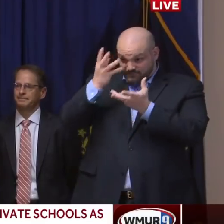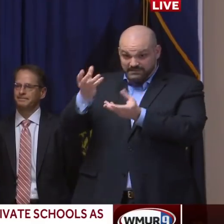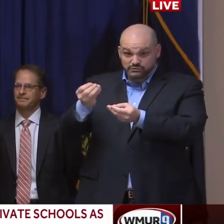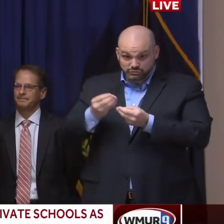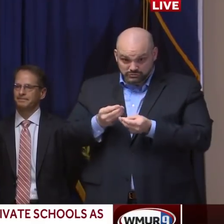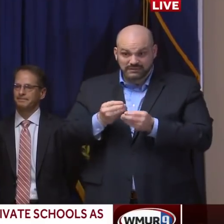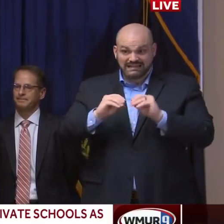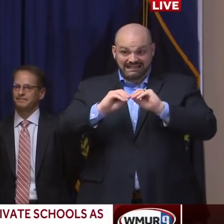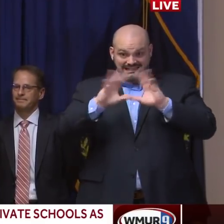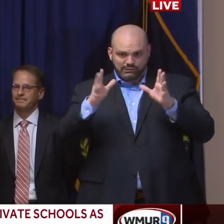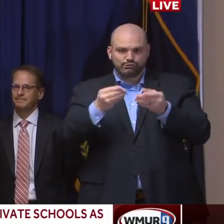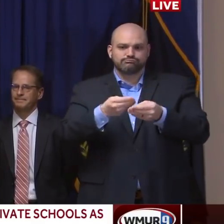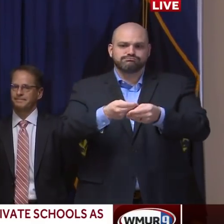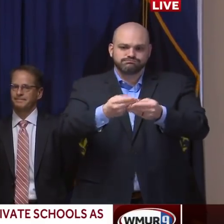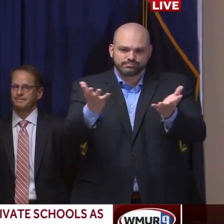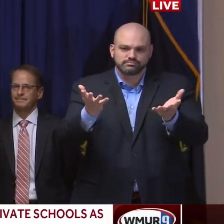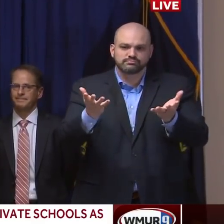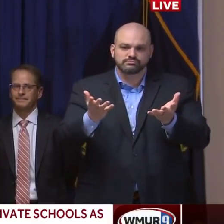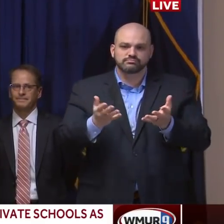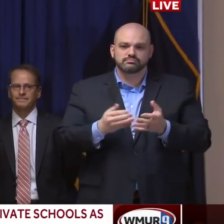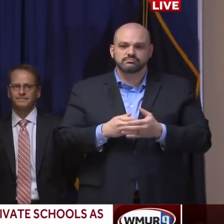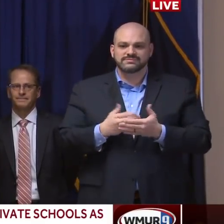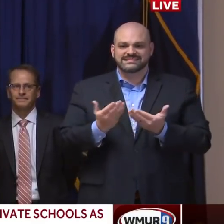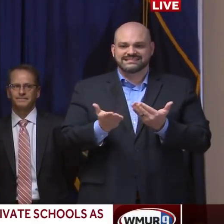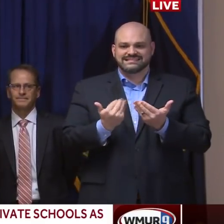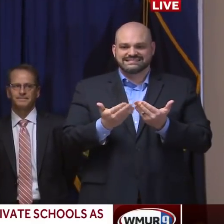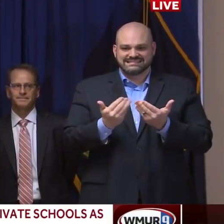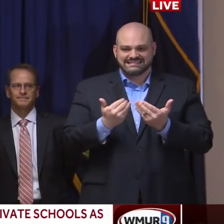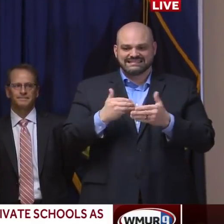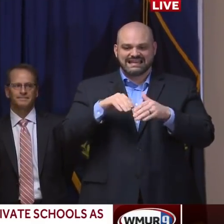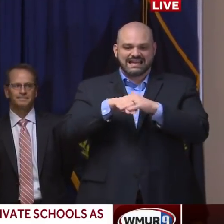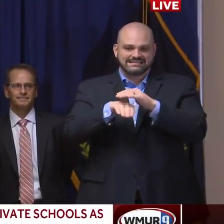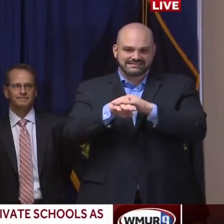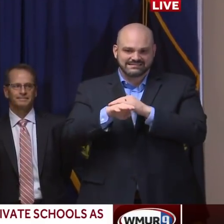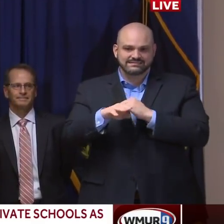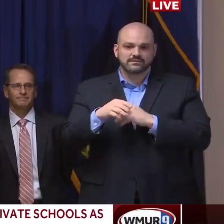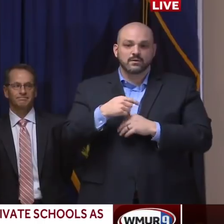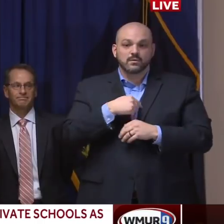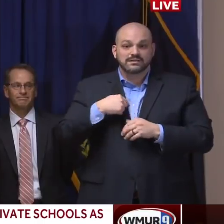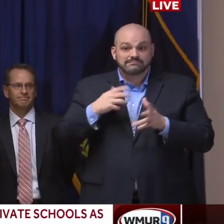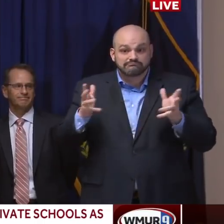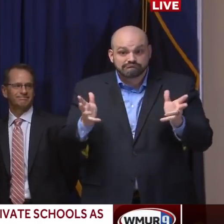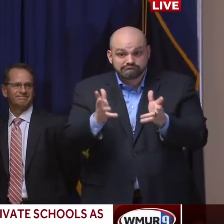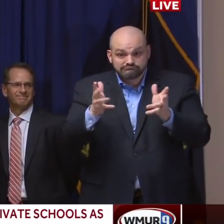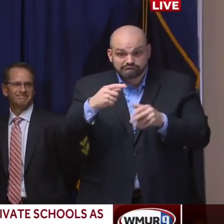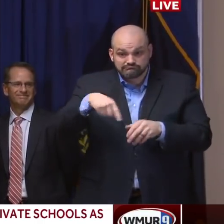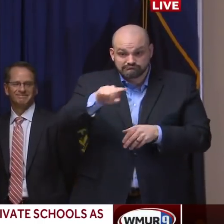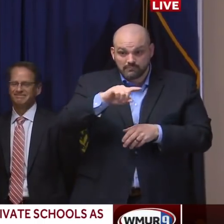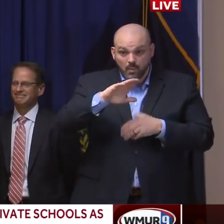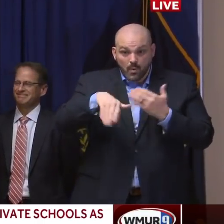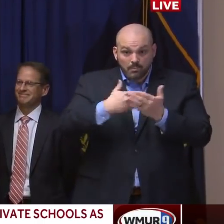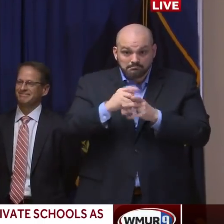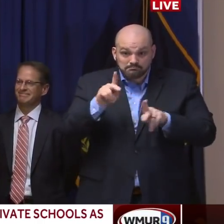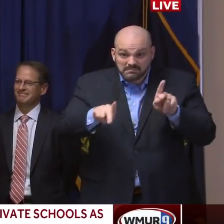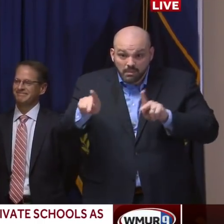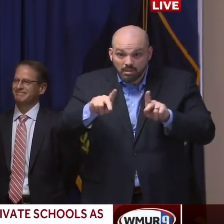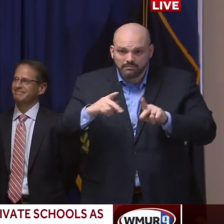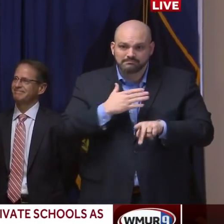ONE THING WE WANT TO DO IS MAKE SURE WHATEVER INFORMATION WE HAVE IS CLEAR, CONCISE, BEING TRANSMITTED, VERY TRANSPARENT TO THE GENERAL PUBLIC.